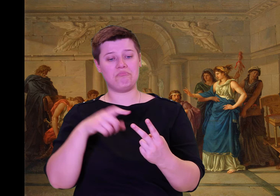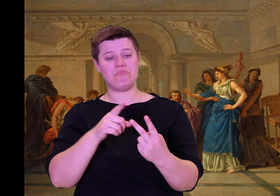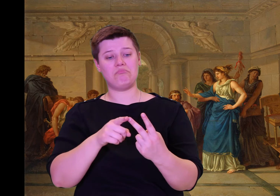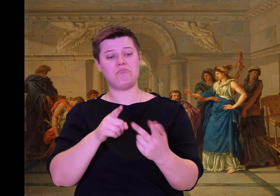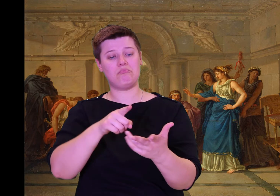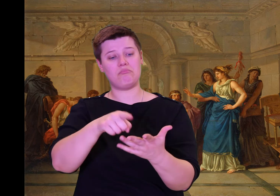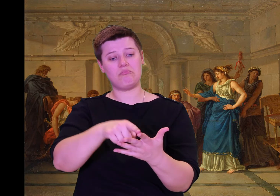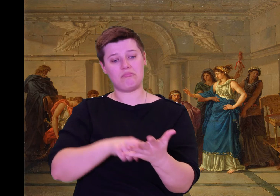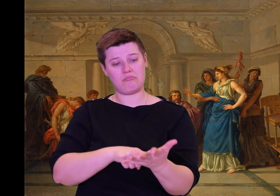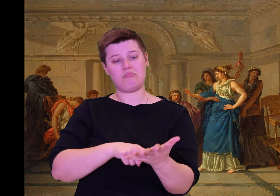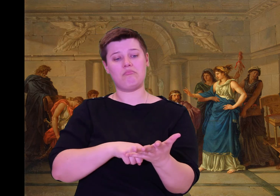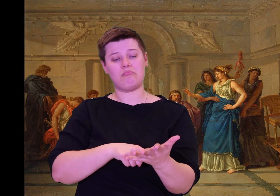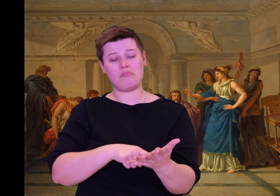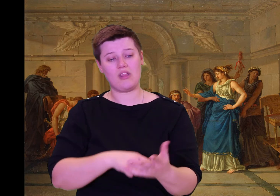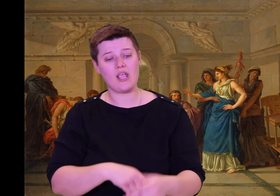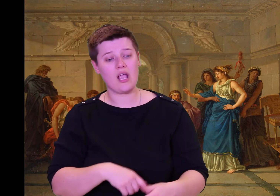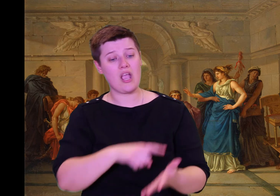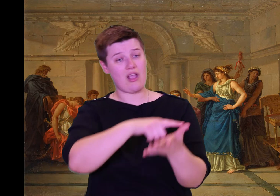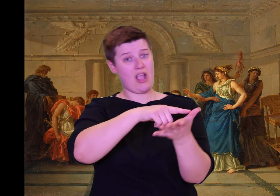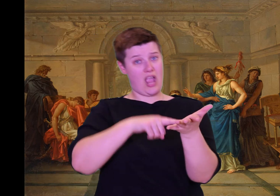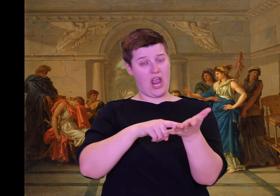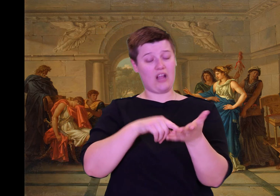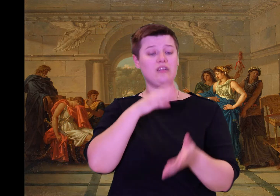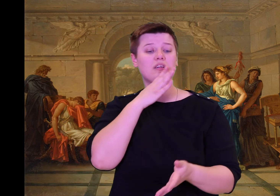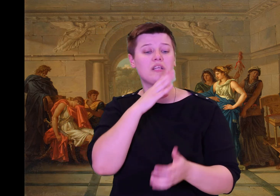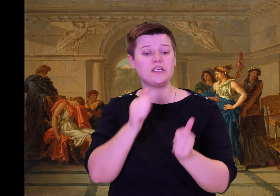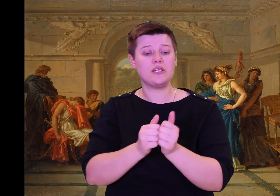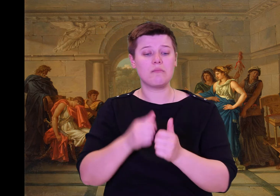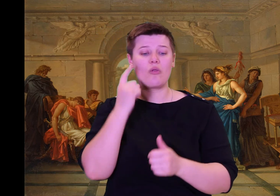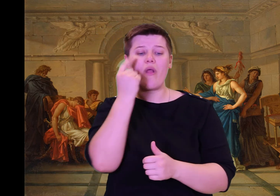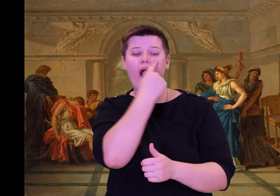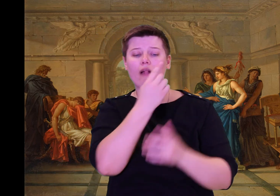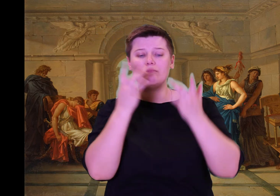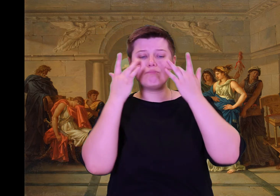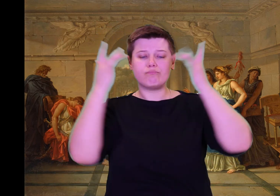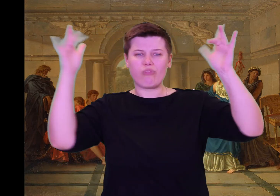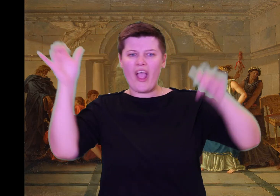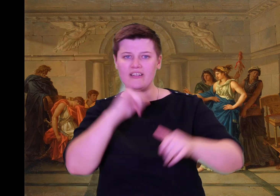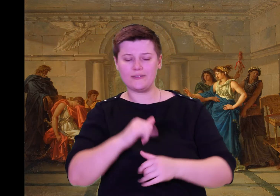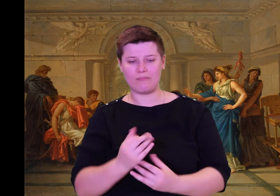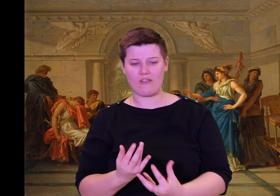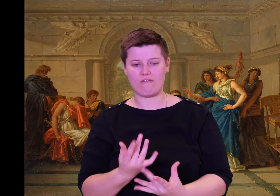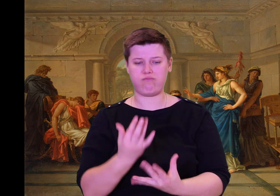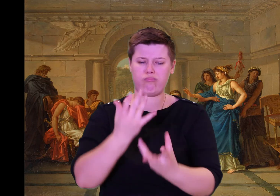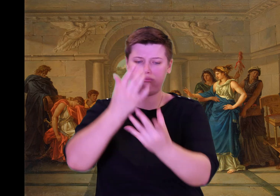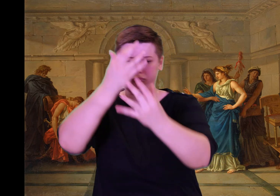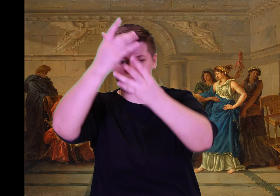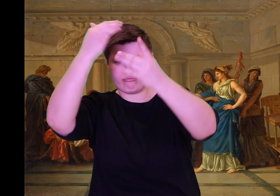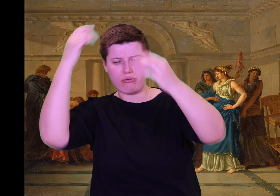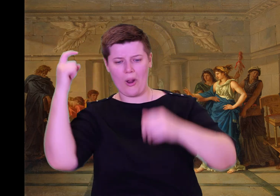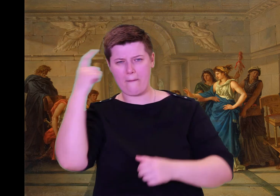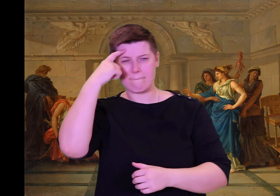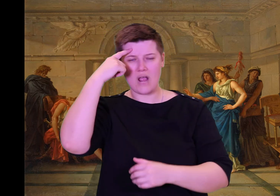Antinous spoke up with eyes bright as fire, his mind darkened with anger. "Damn!